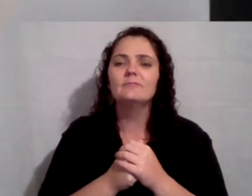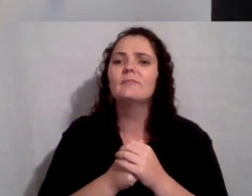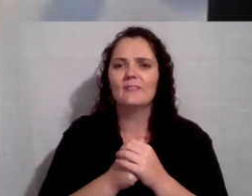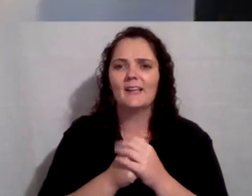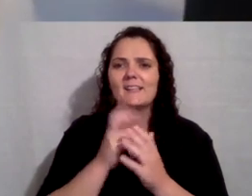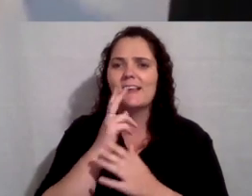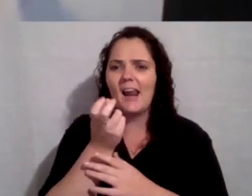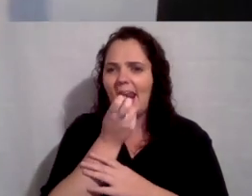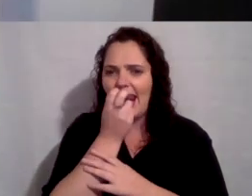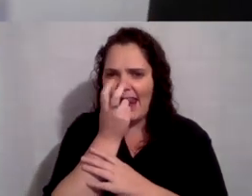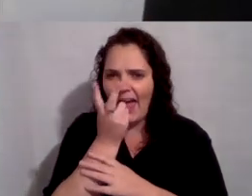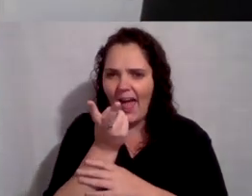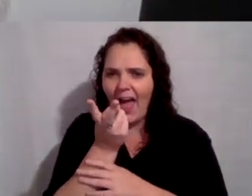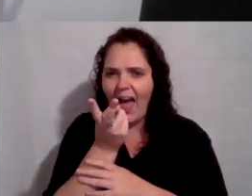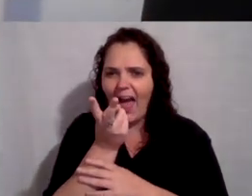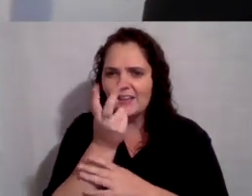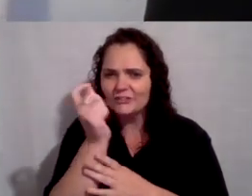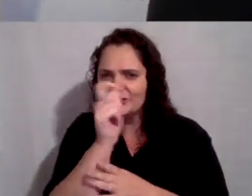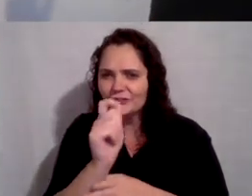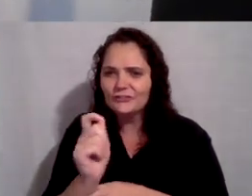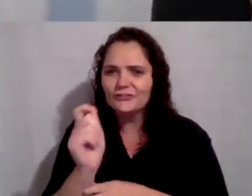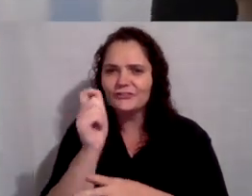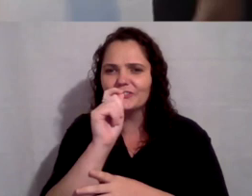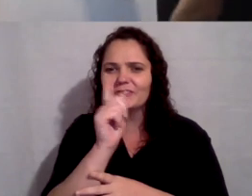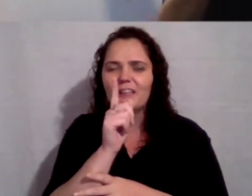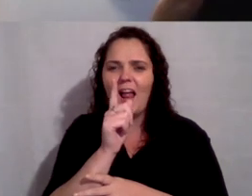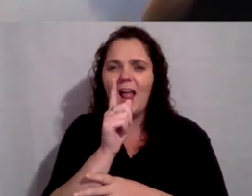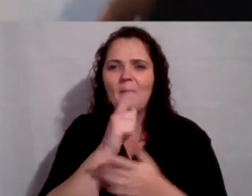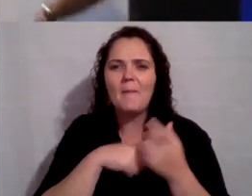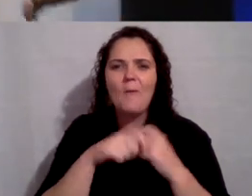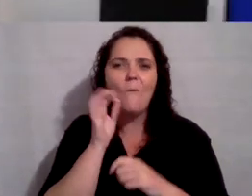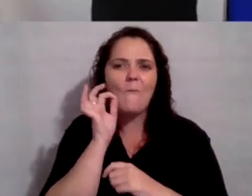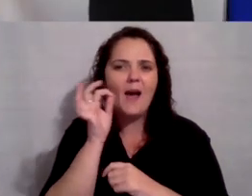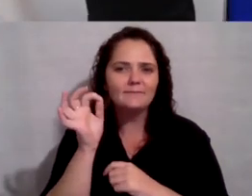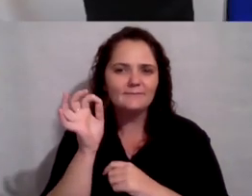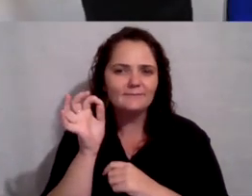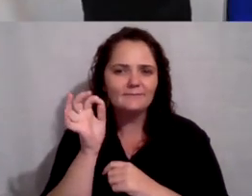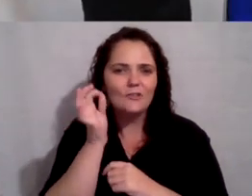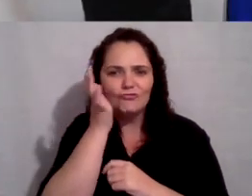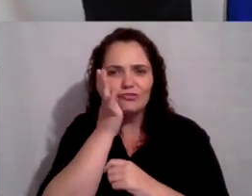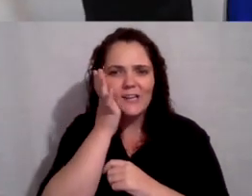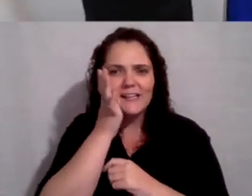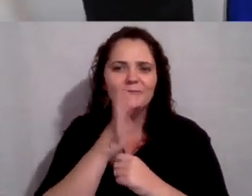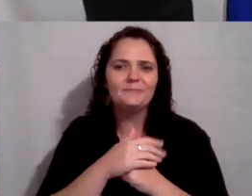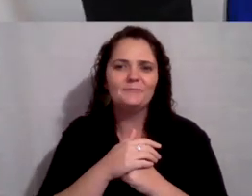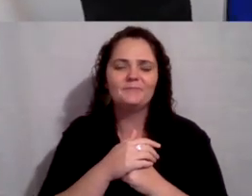really light, almost white on grey kind of a drawing of those contours and I'm not going to worry too much